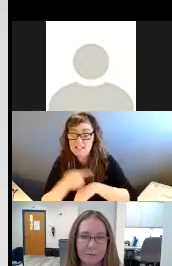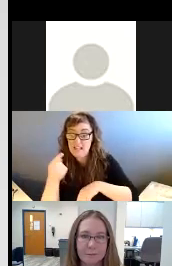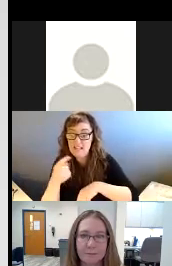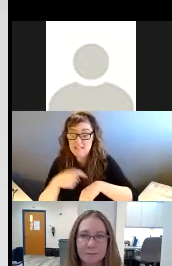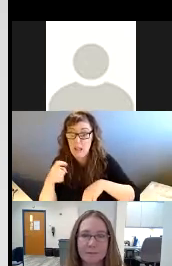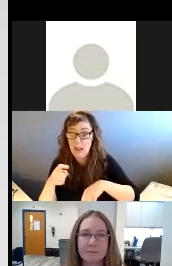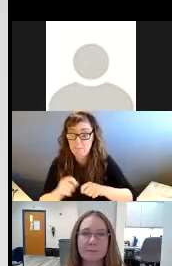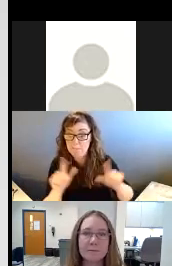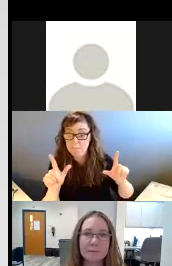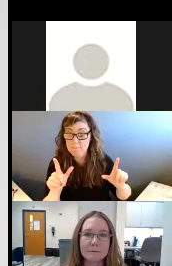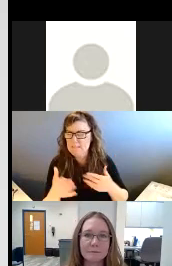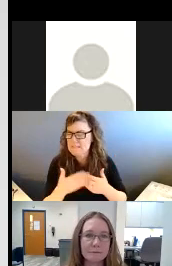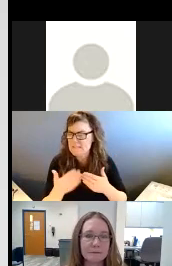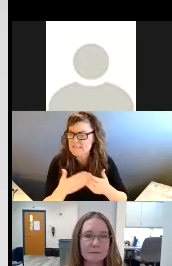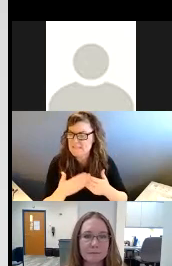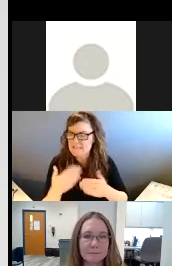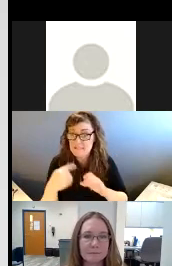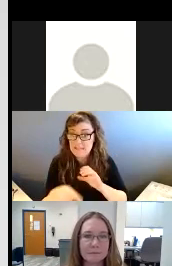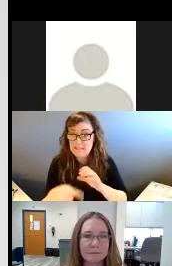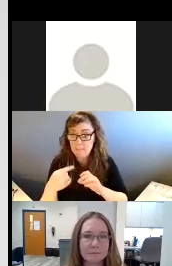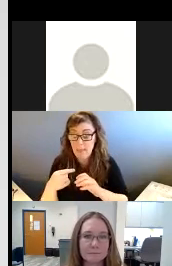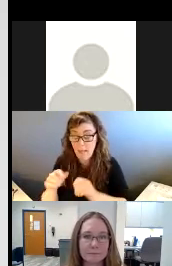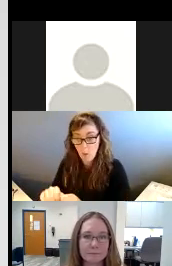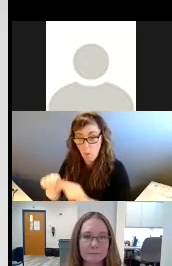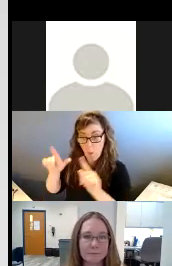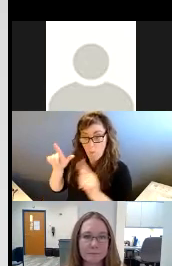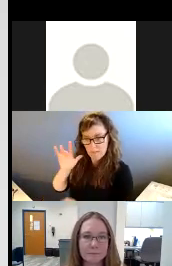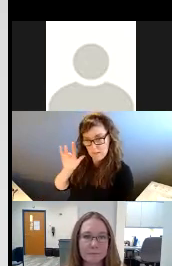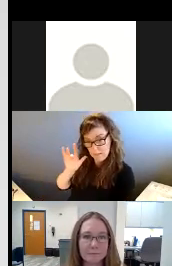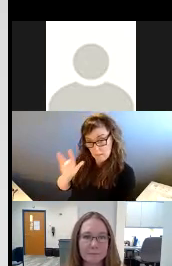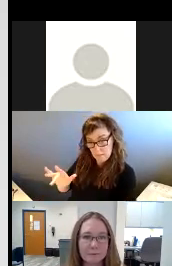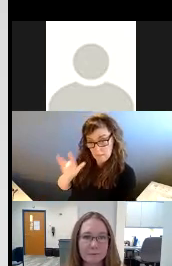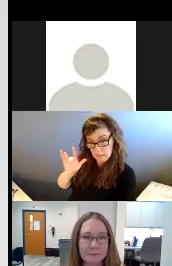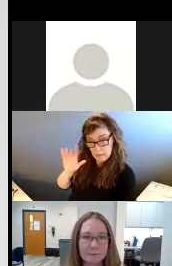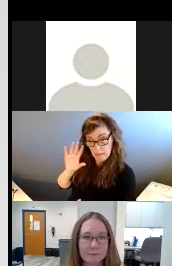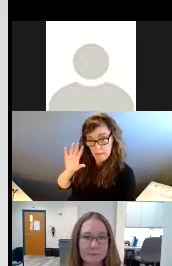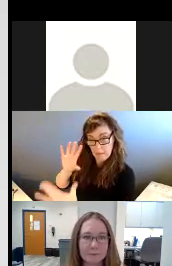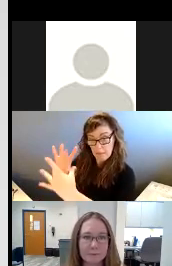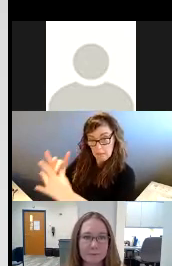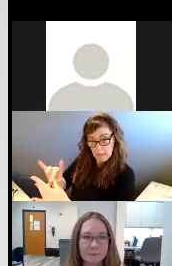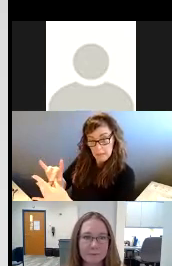THEY CLICK ON THE INVITE DURING OUR SCHEDULED TIME AND THE FAMILY TAKES US FOR A TOUR OF THEIR HOME